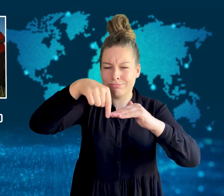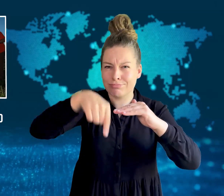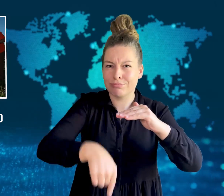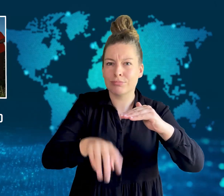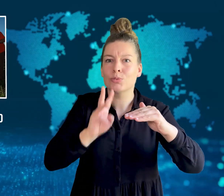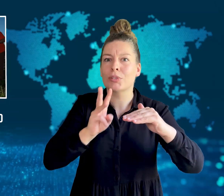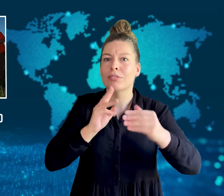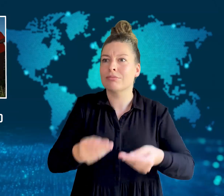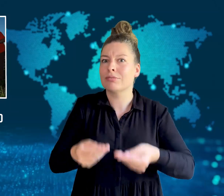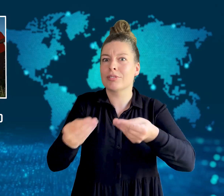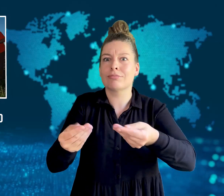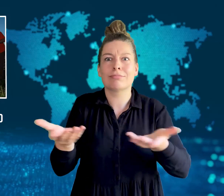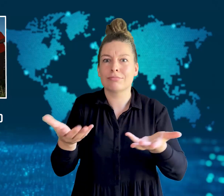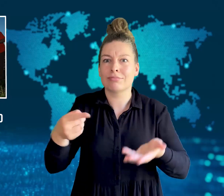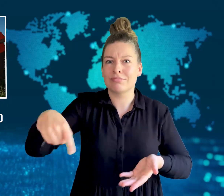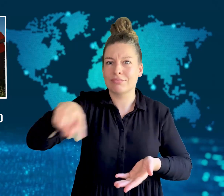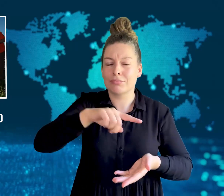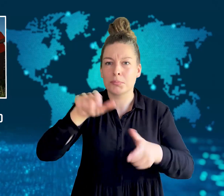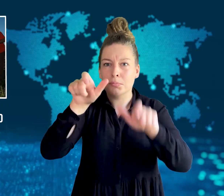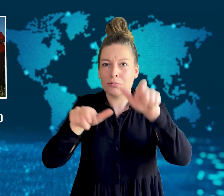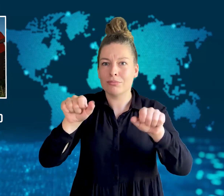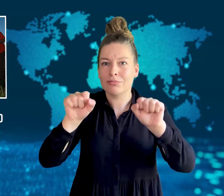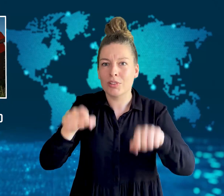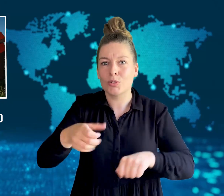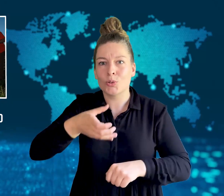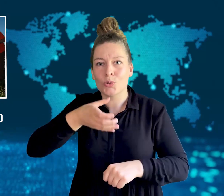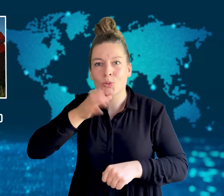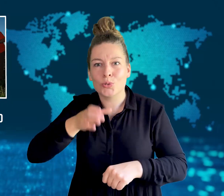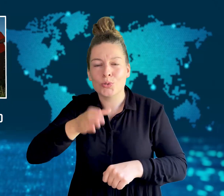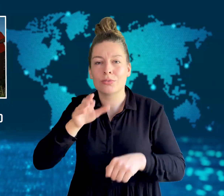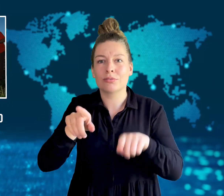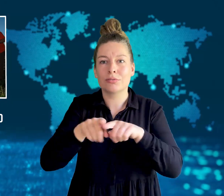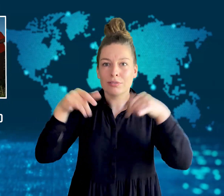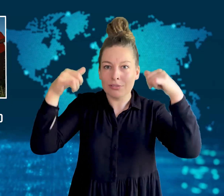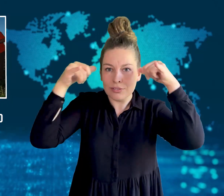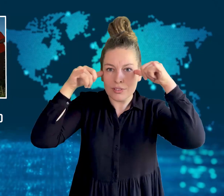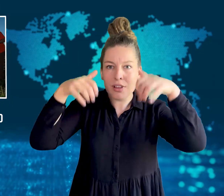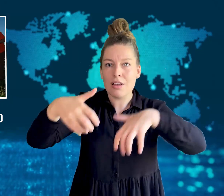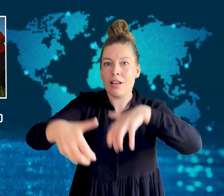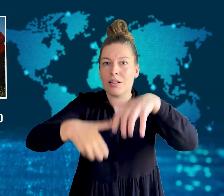The research shows that when the water is extracted persistently,